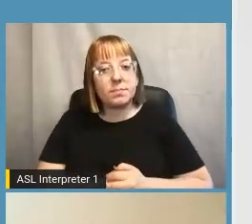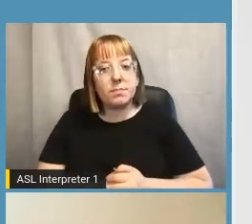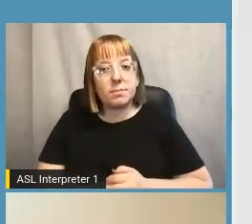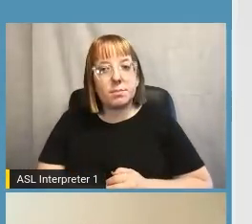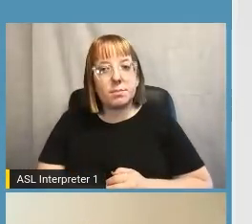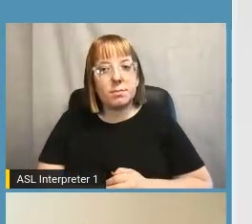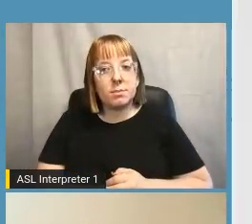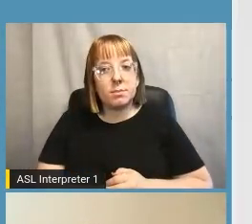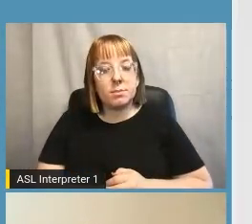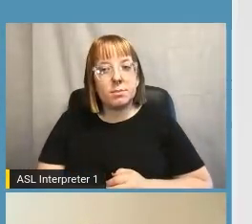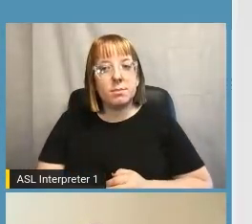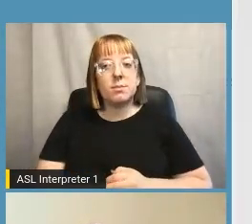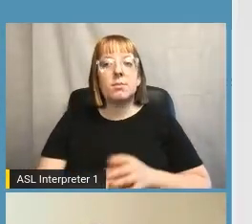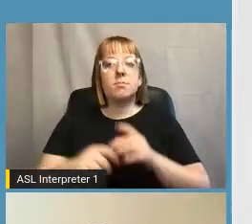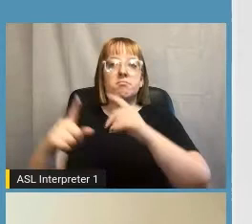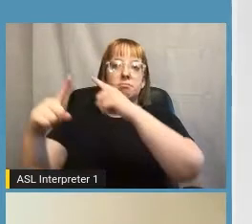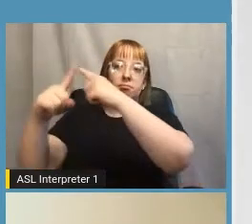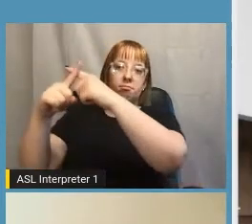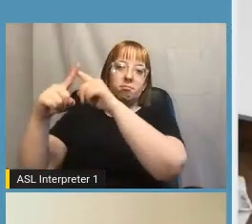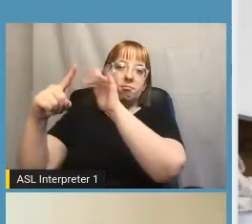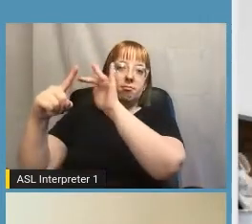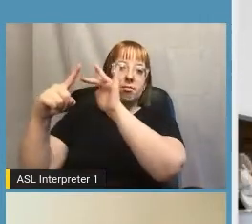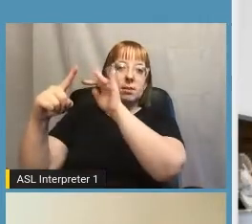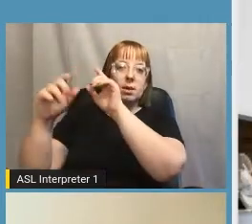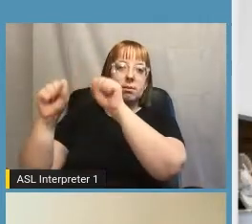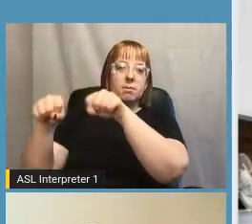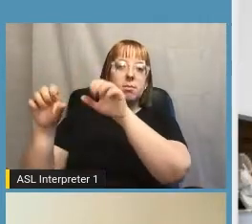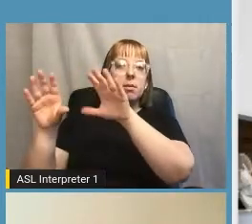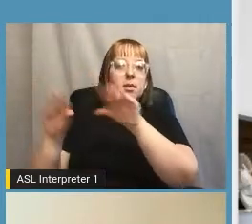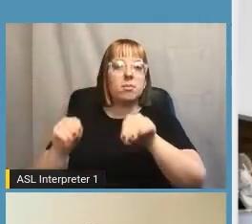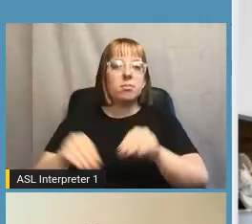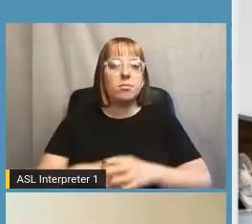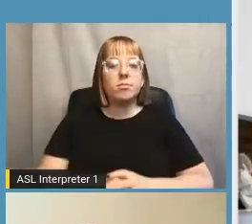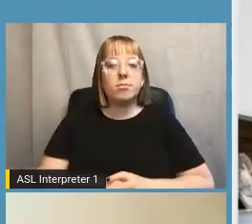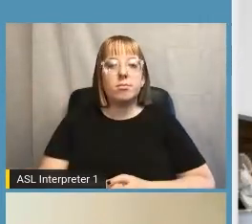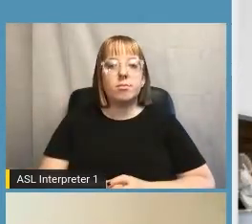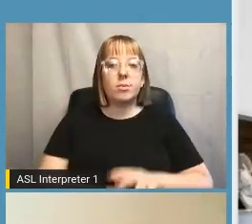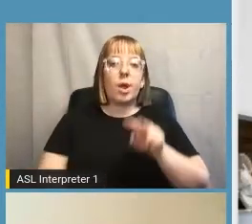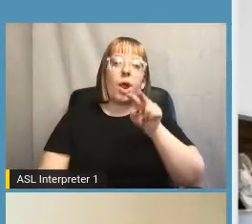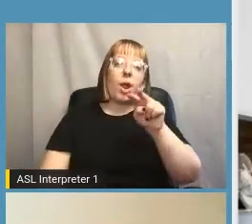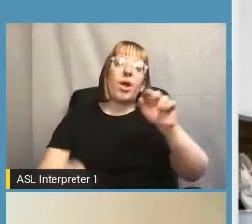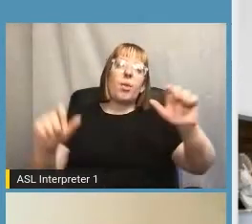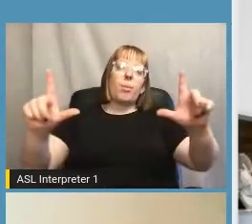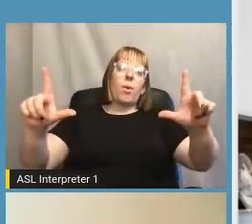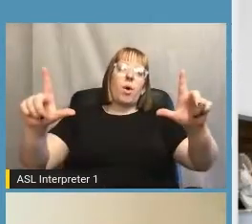exit out of the detail view and look at it on the wall as it would be in a gallery